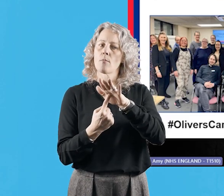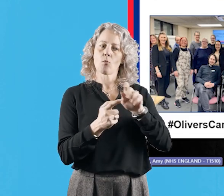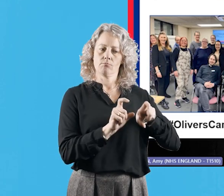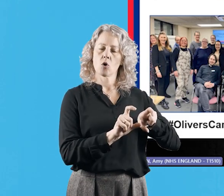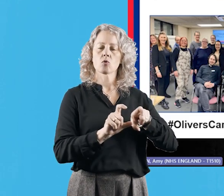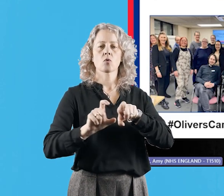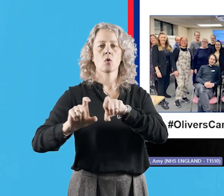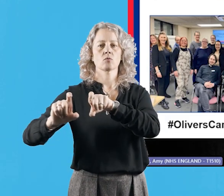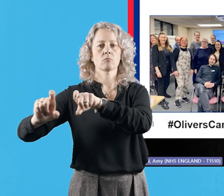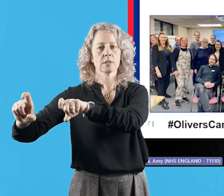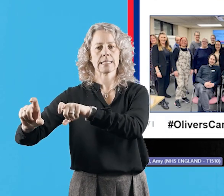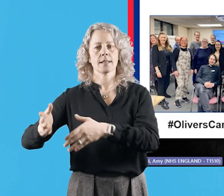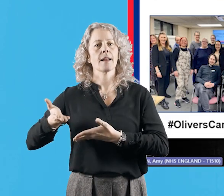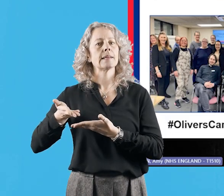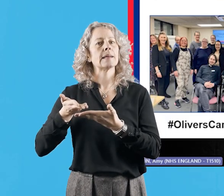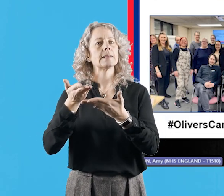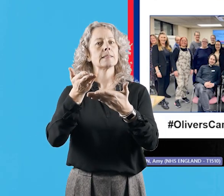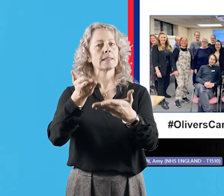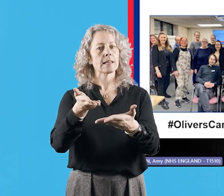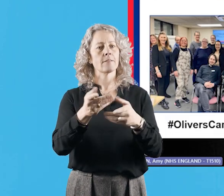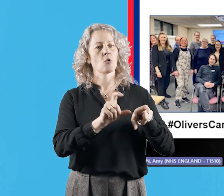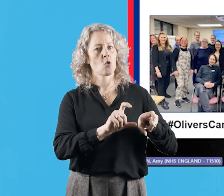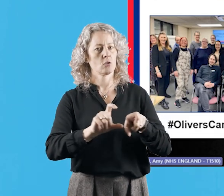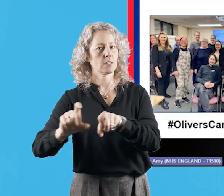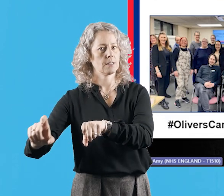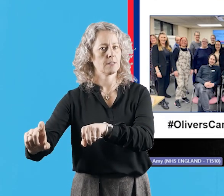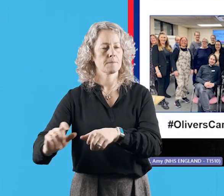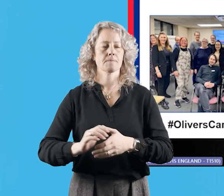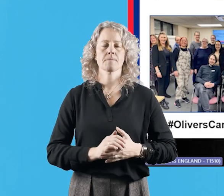that it is a consistent package delivered consistently.